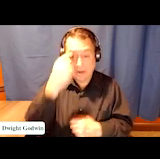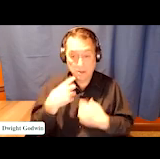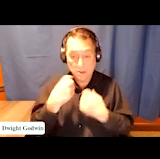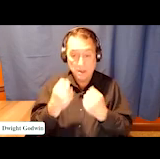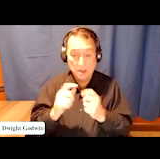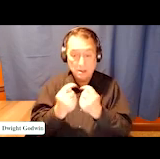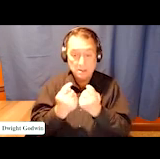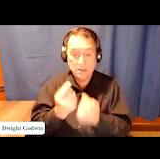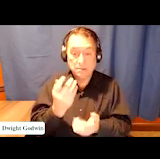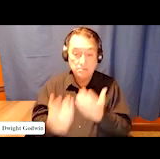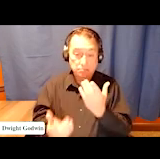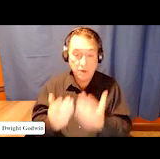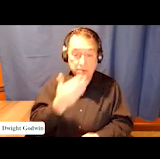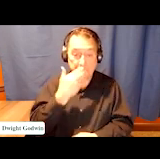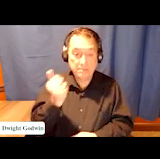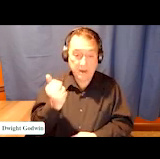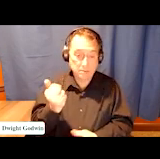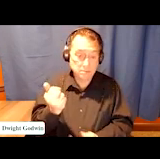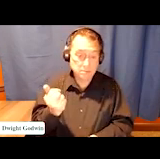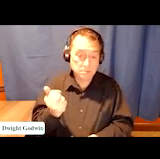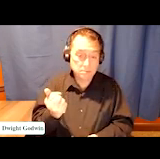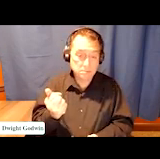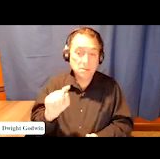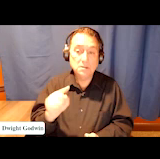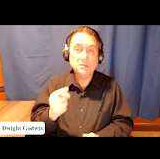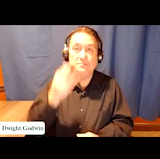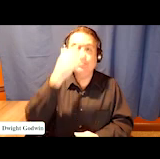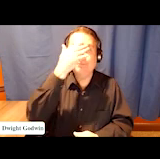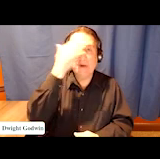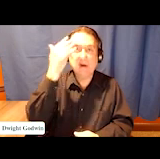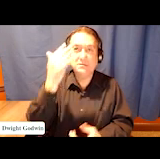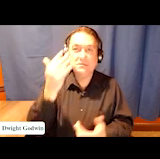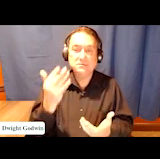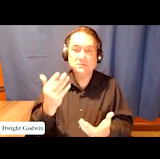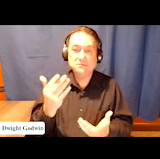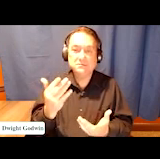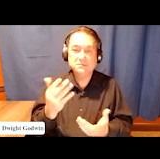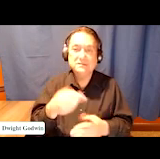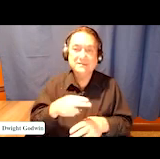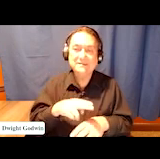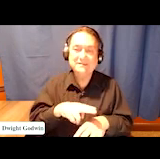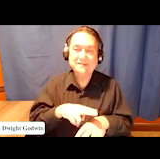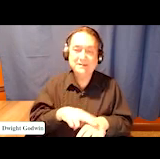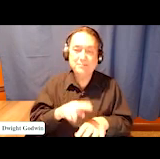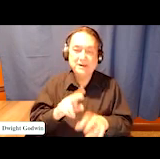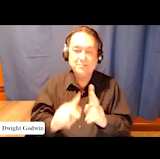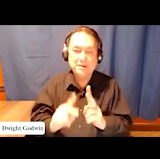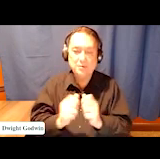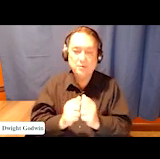would probably be better just because typically individuals with IDD